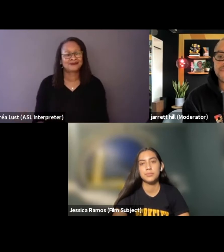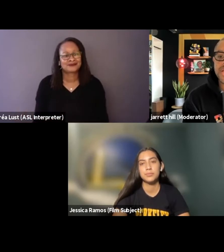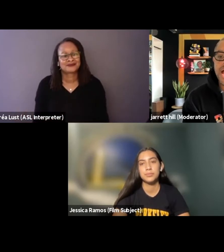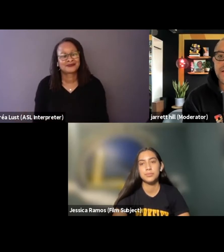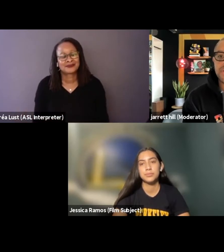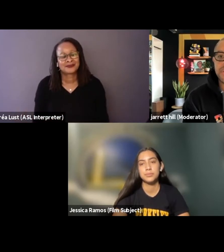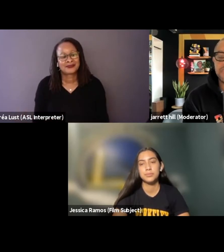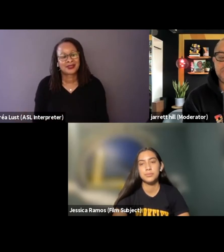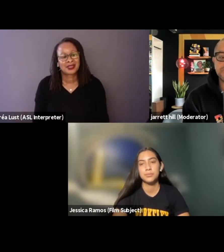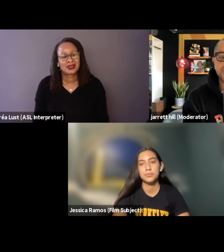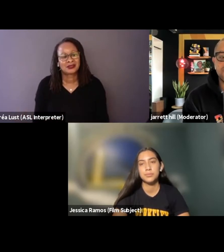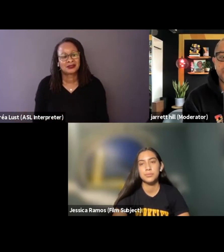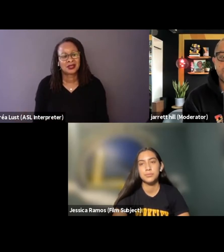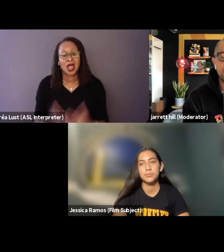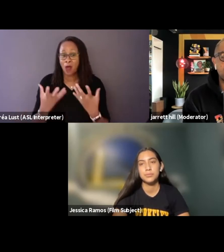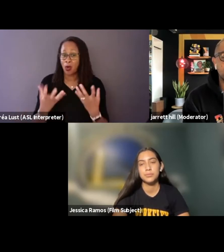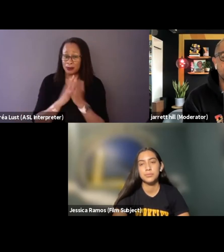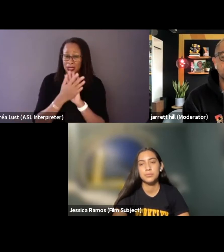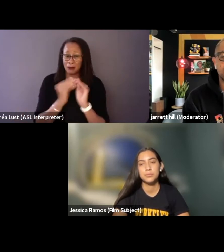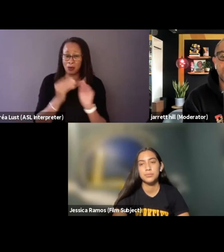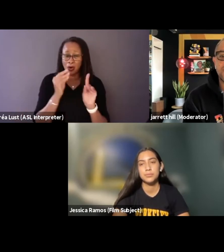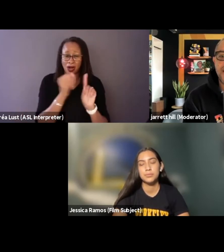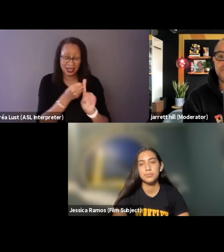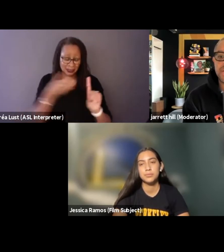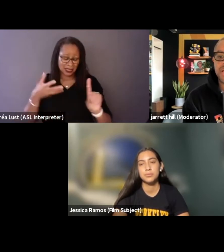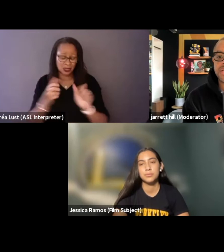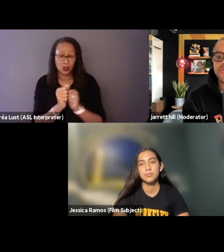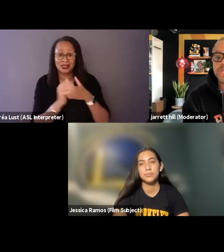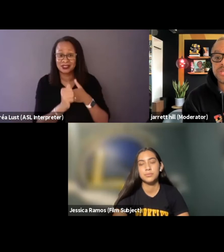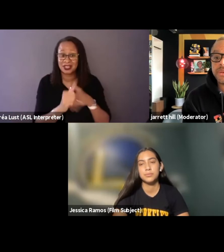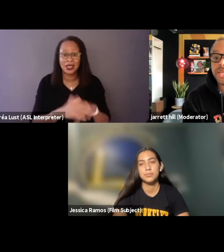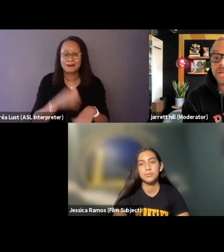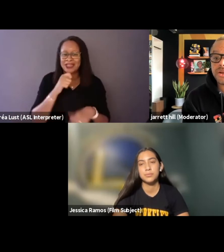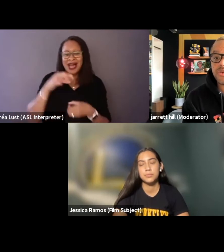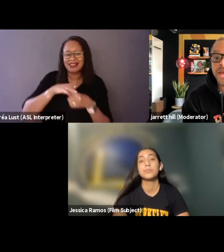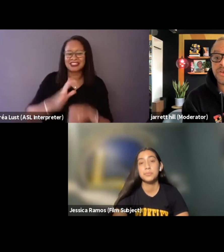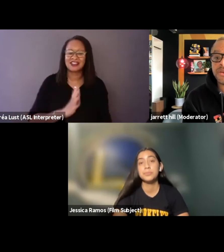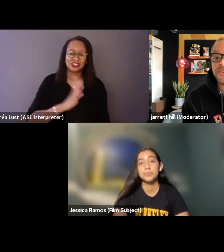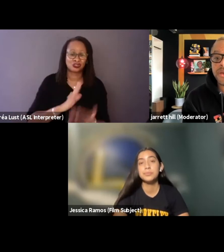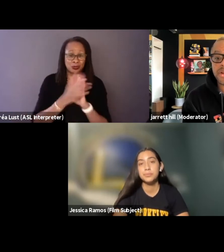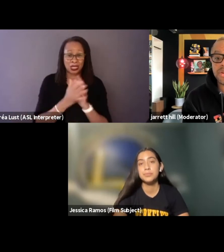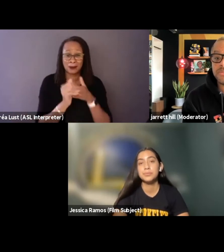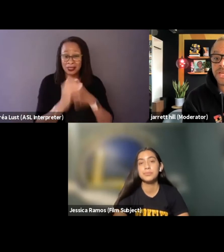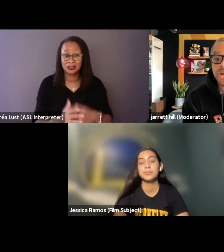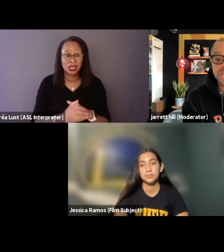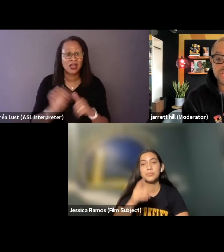Yeah, and I want to be more expansive about what I mean with leadership. You don't have to be an elected official to be a leader, right? You can be a filmmaker, you can be a journalist,